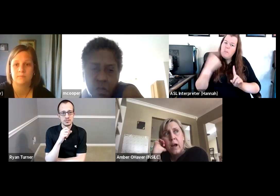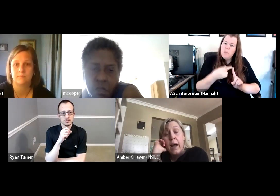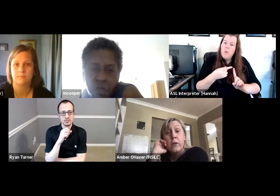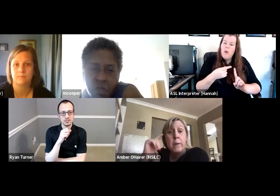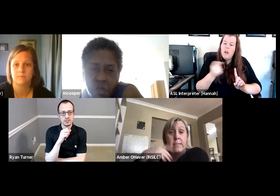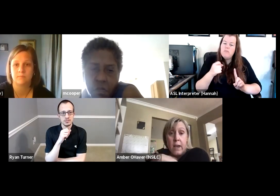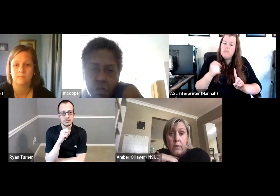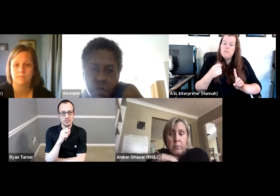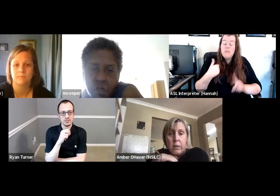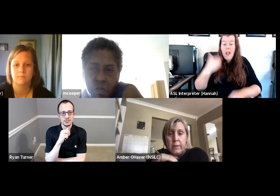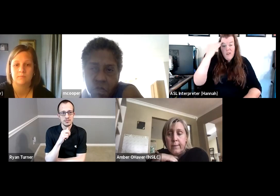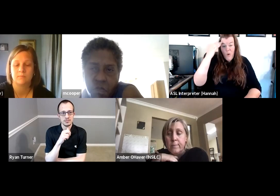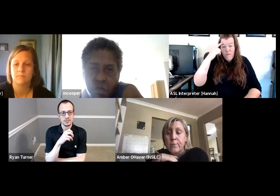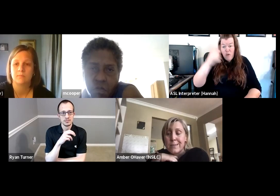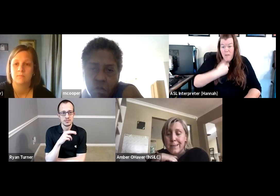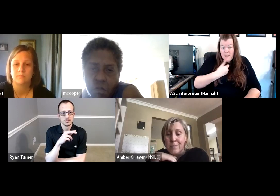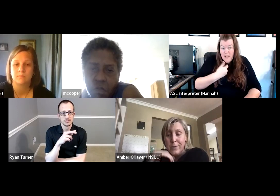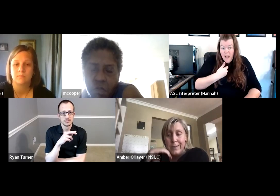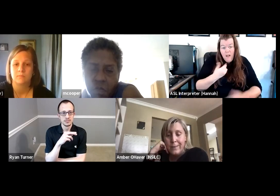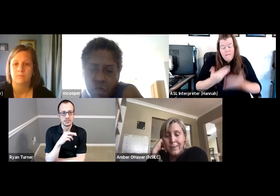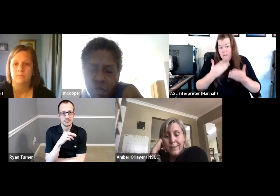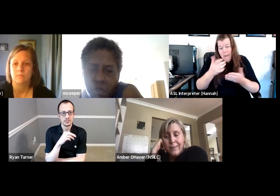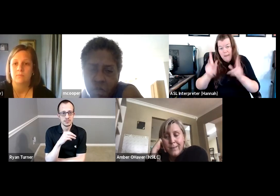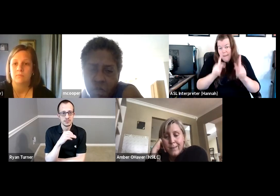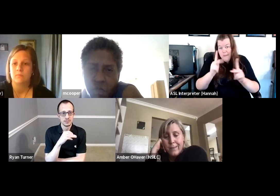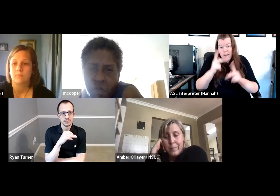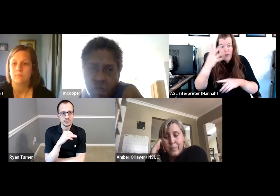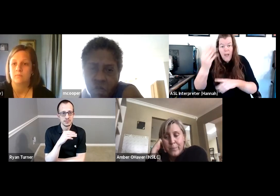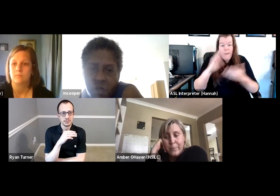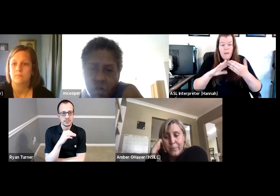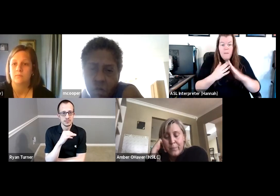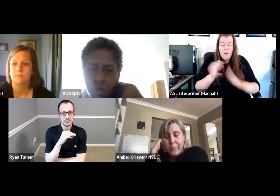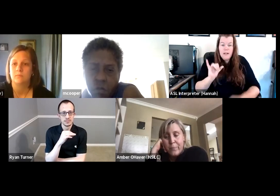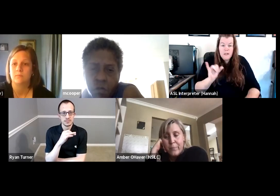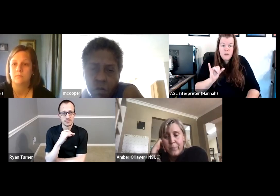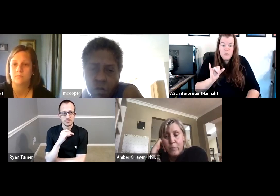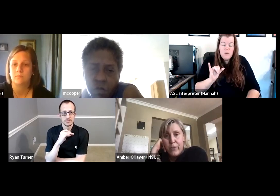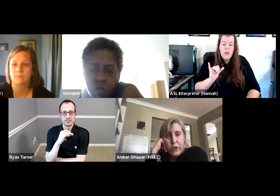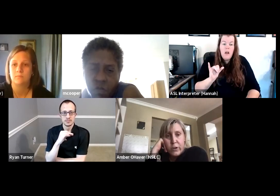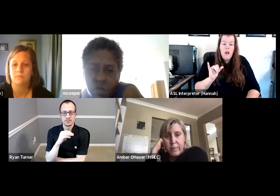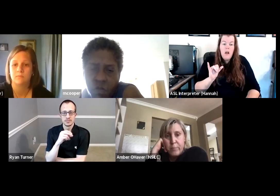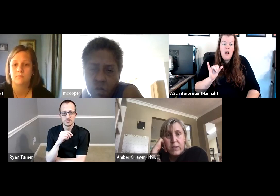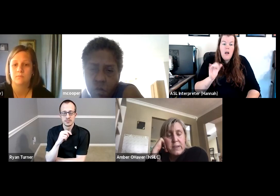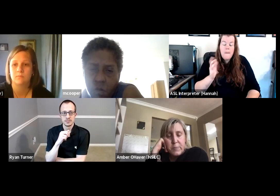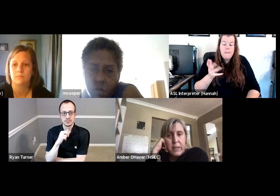I know myself and probably folks in the community um whether they're part of the disability